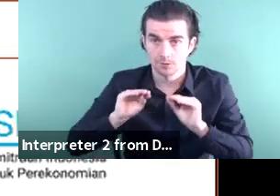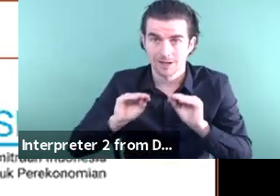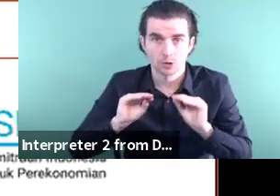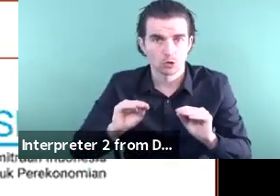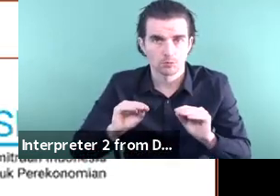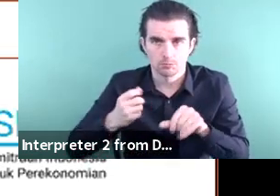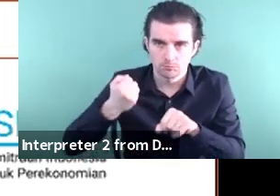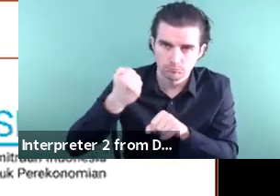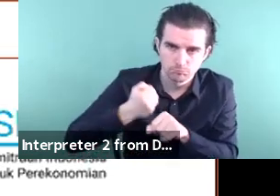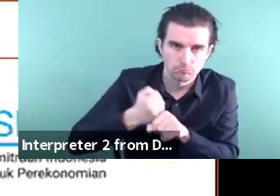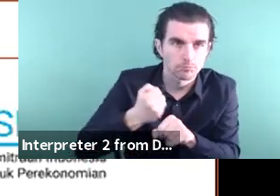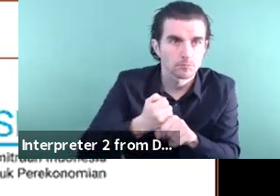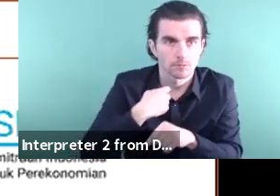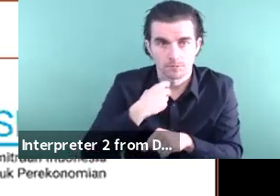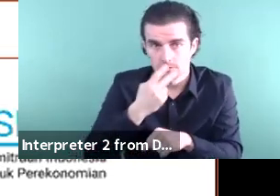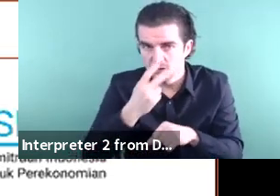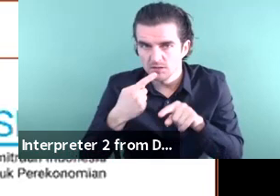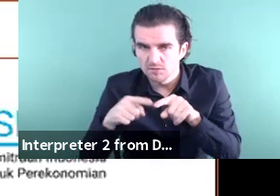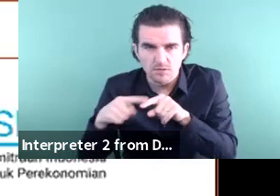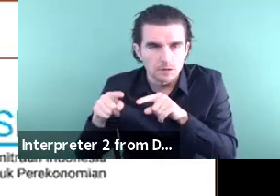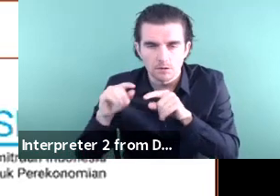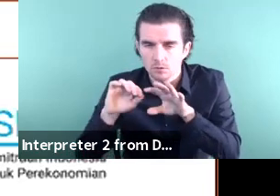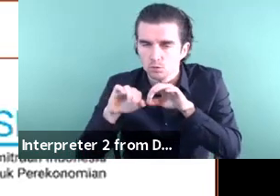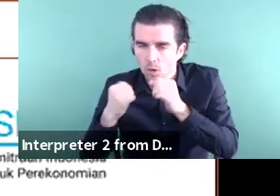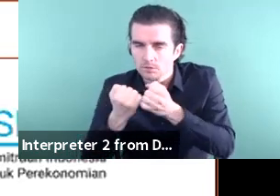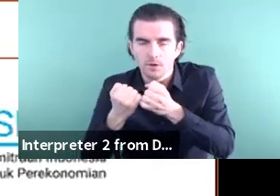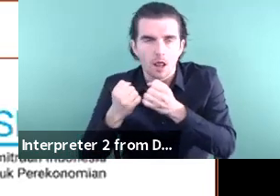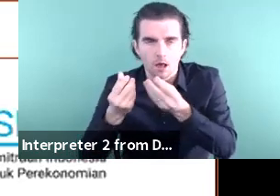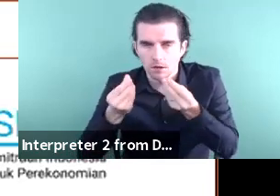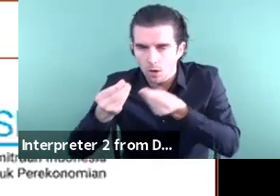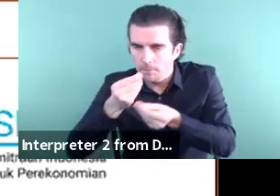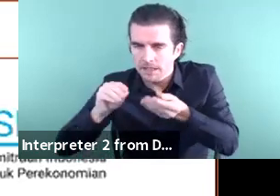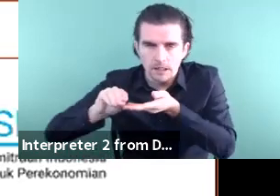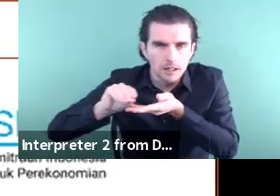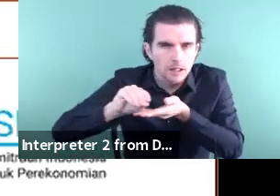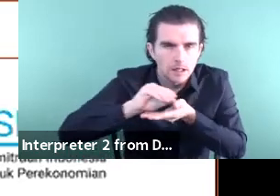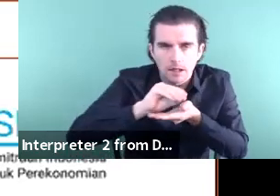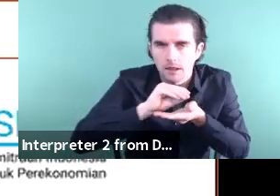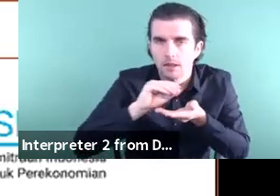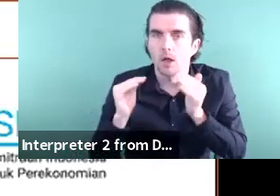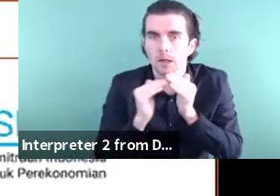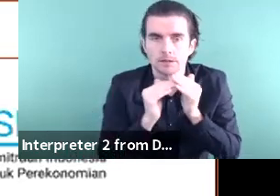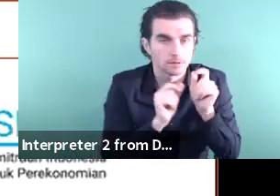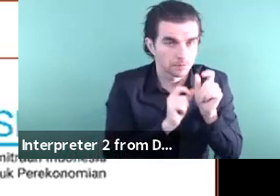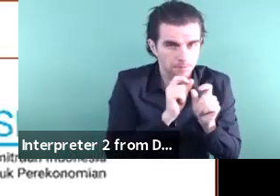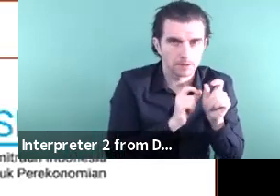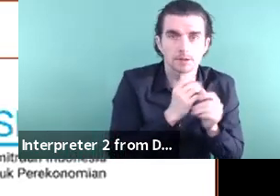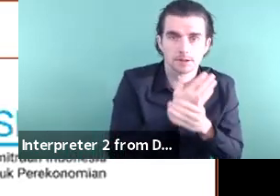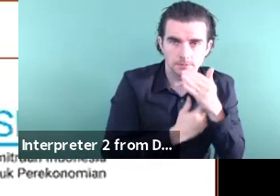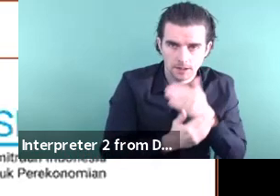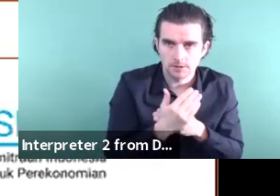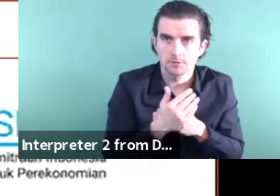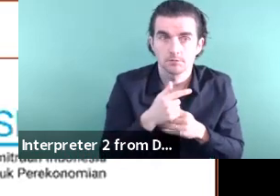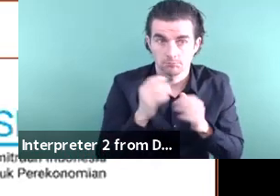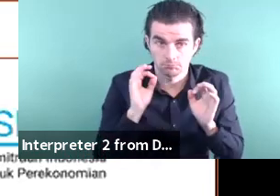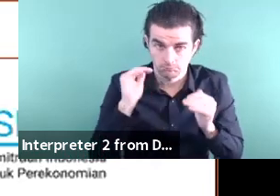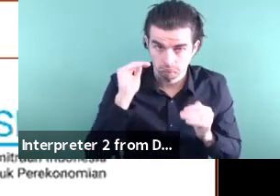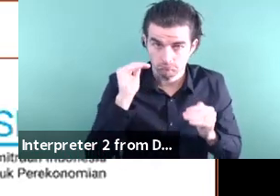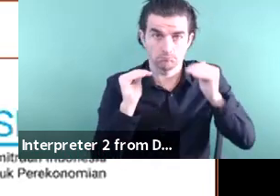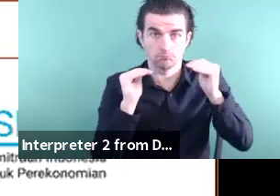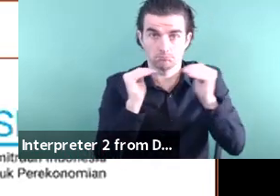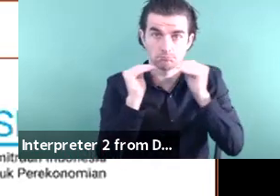subsidy for the utilities and health insurance premium as well as assistive devices provision